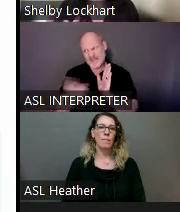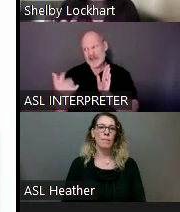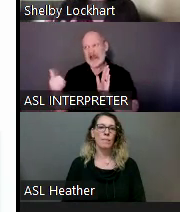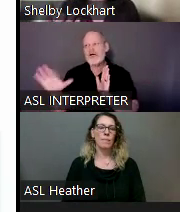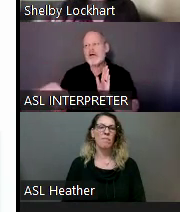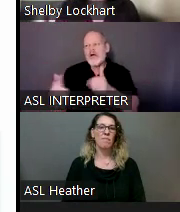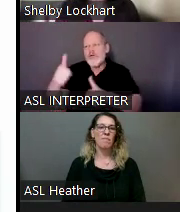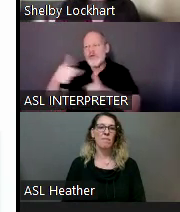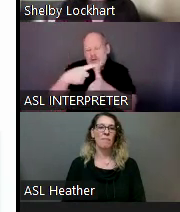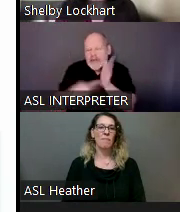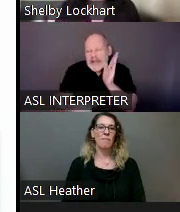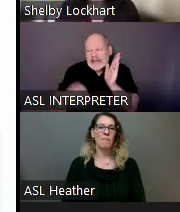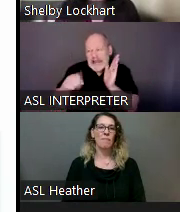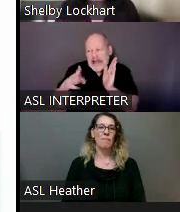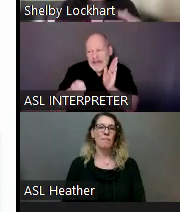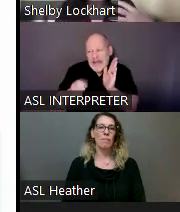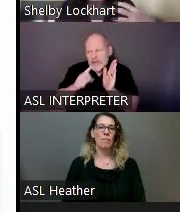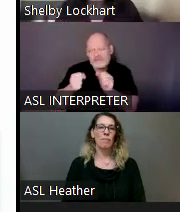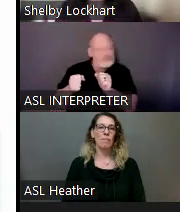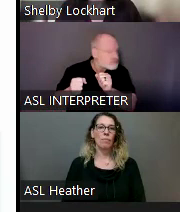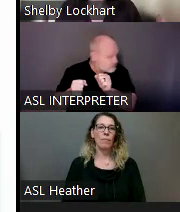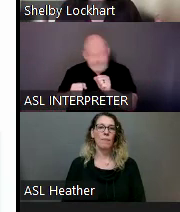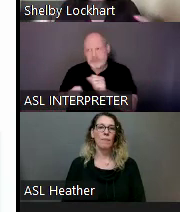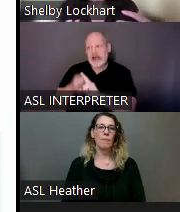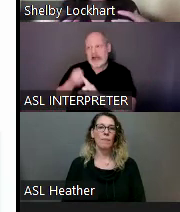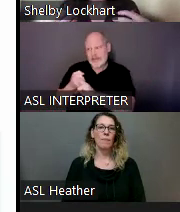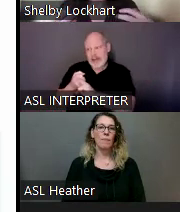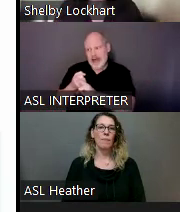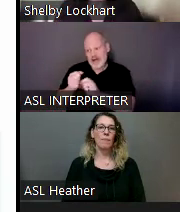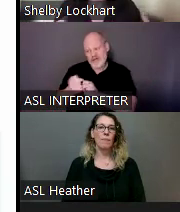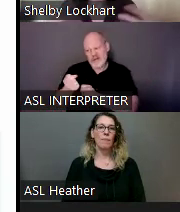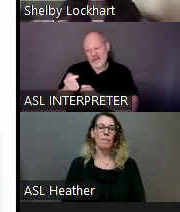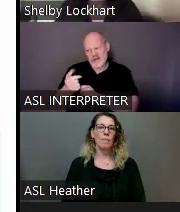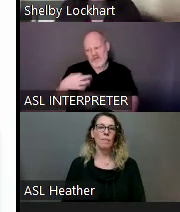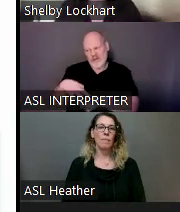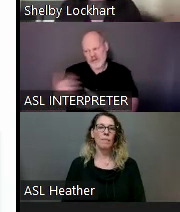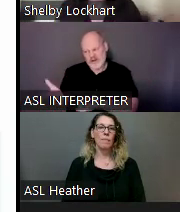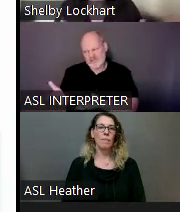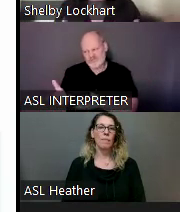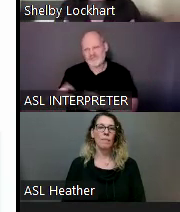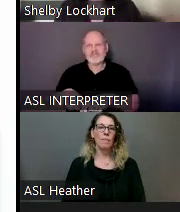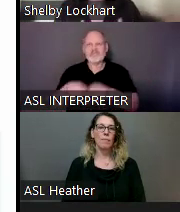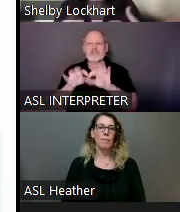could be a really high impact and low input response? Some people call it low hanging fruit,